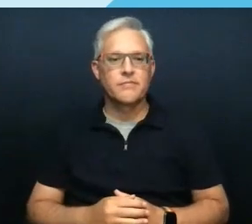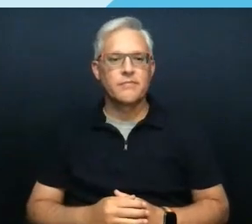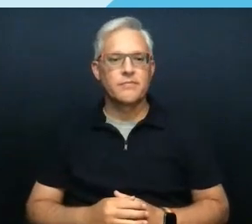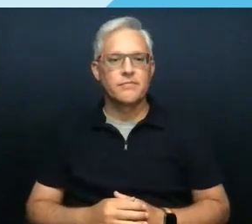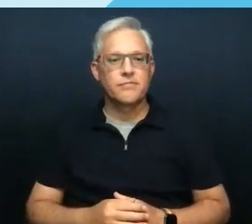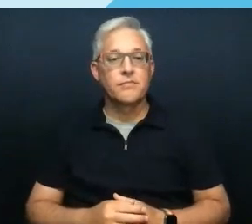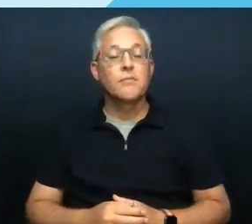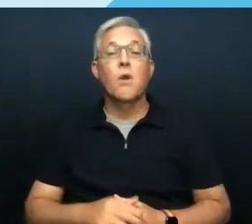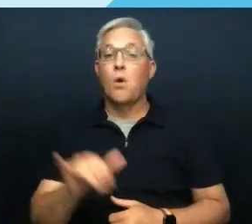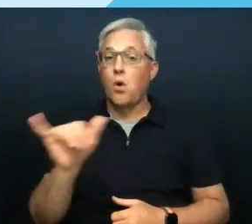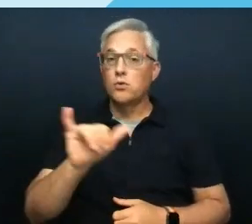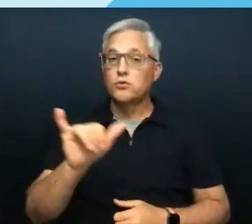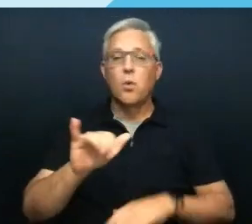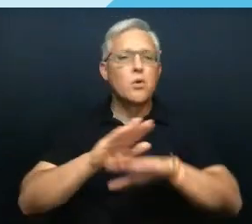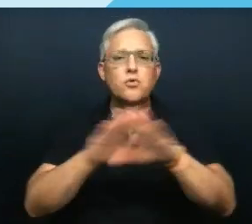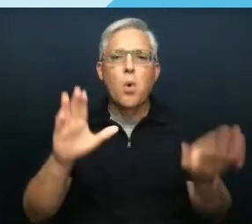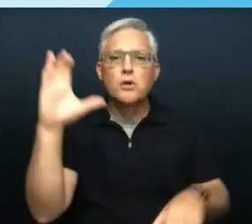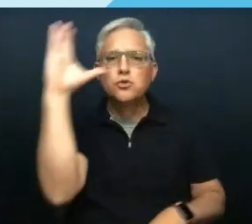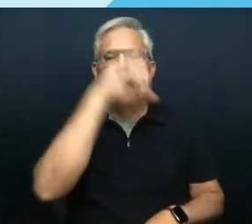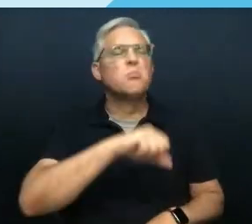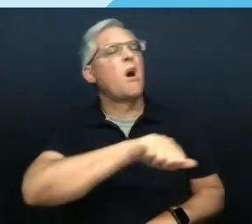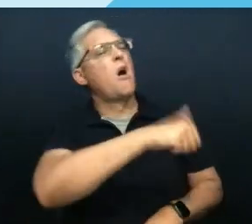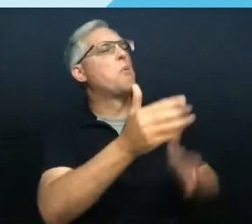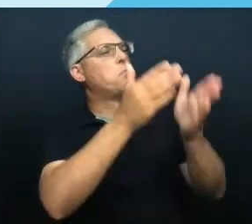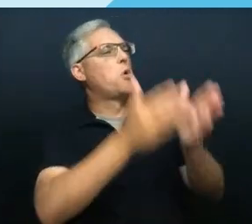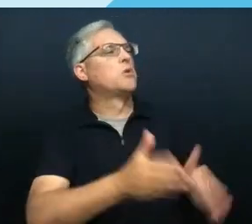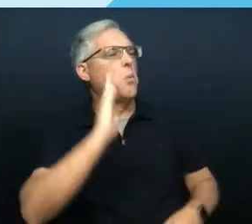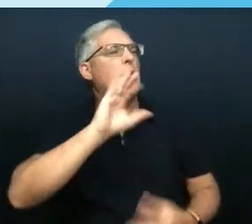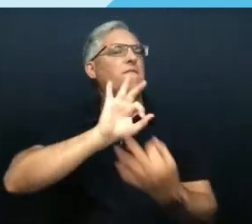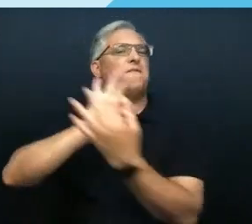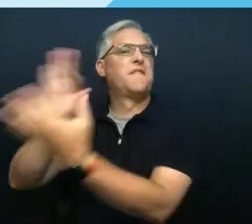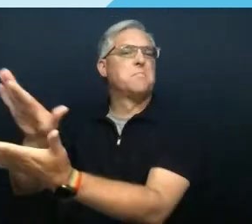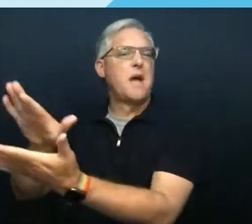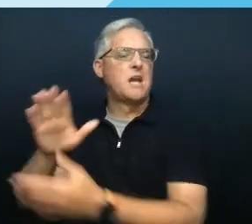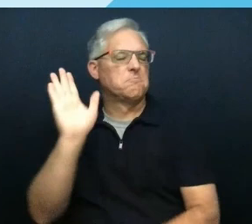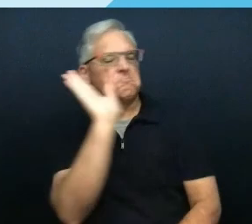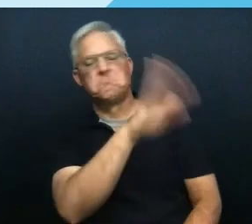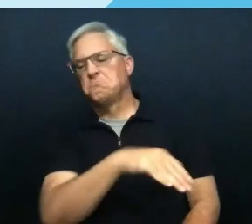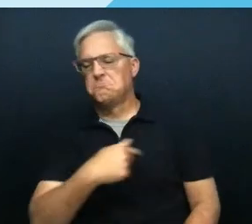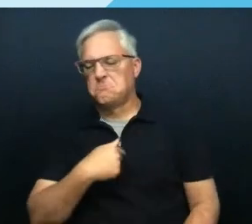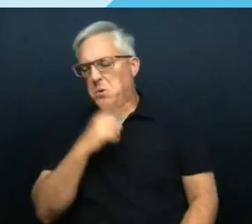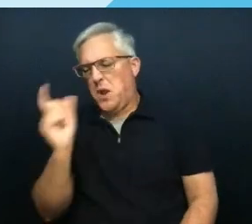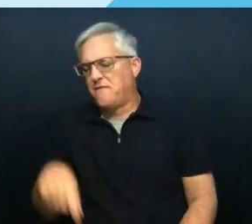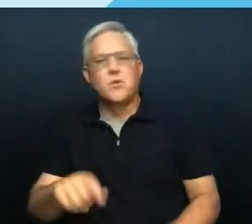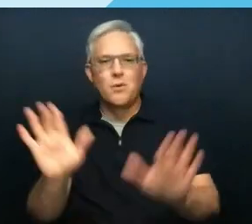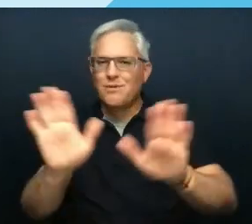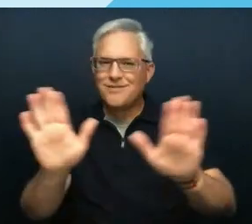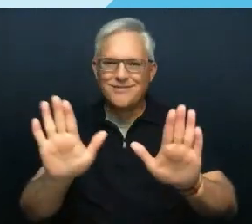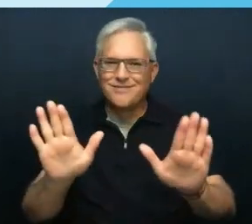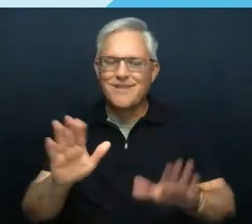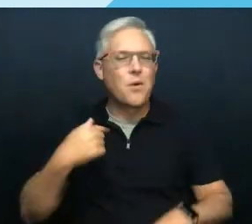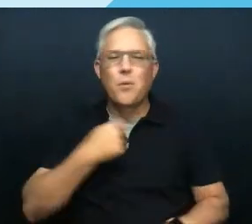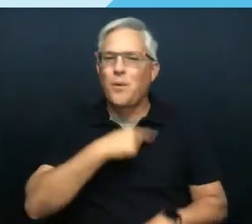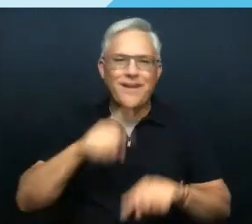feedback or it will be improved at some point. We just can't really afford to think that way. So please don't shy away from